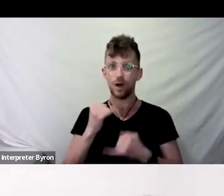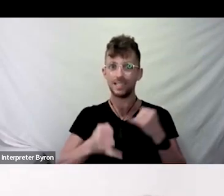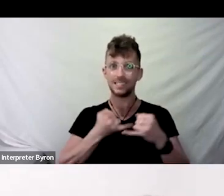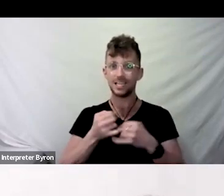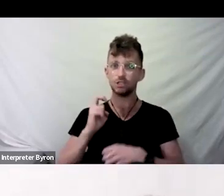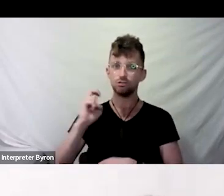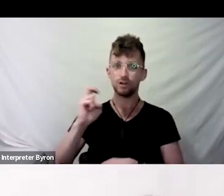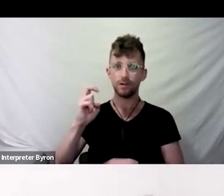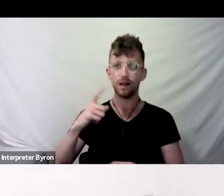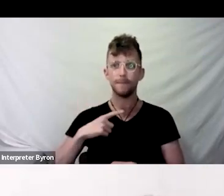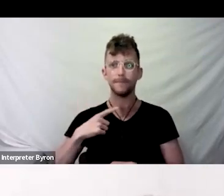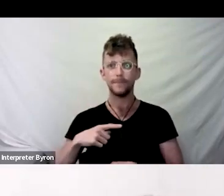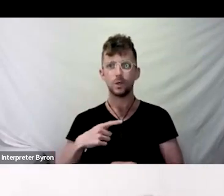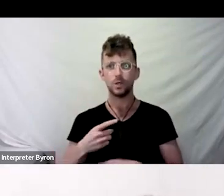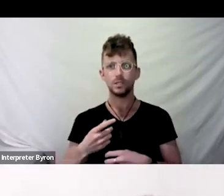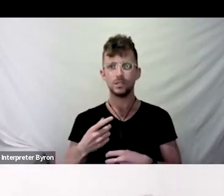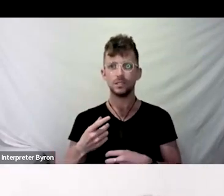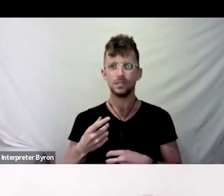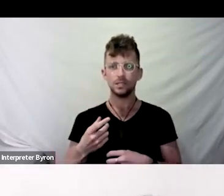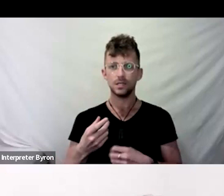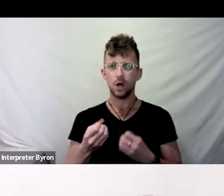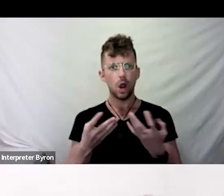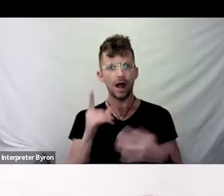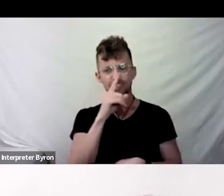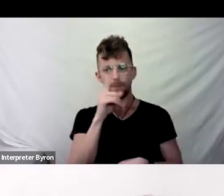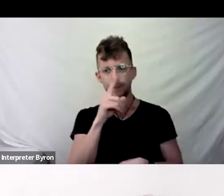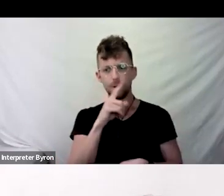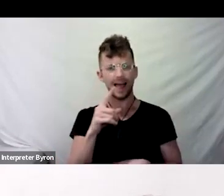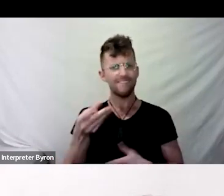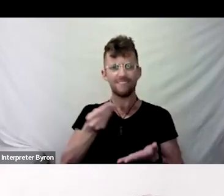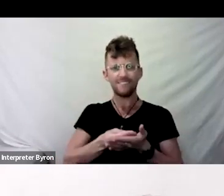IF and Carer Support budgets as a result of the disruptions from COVID.